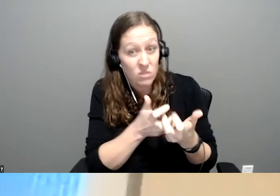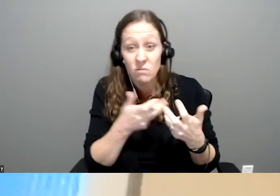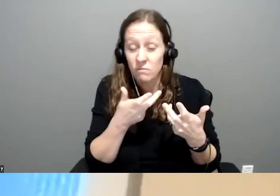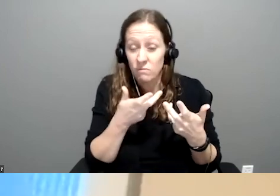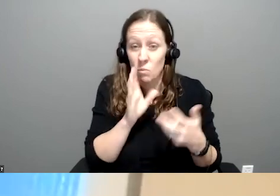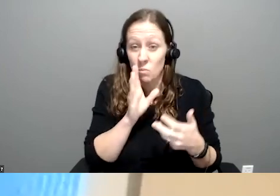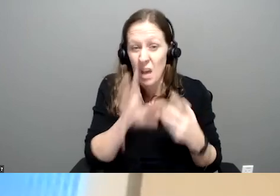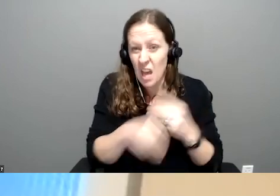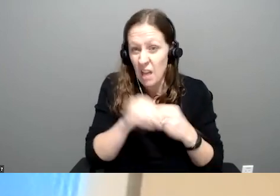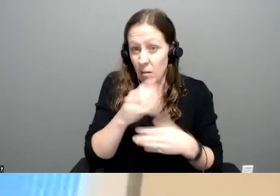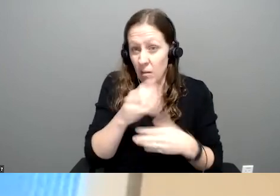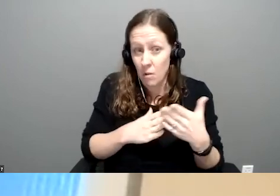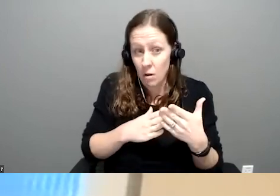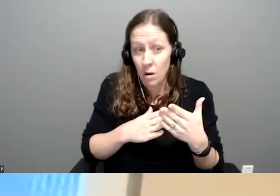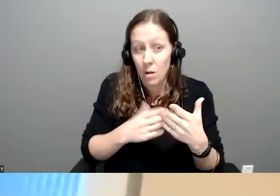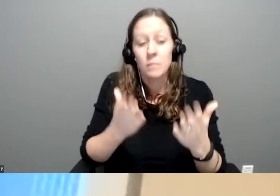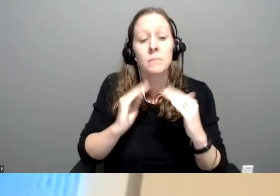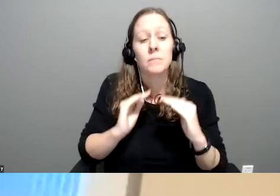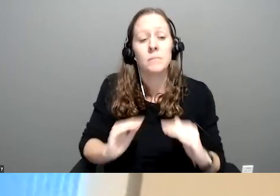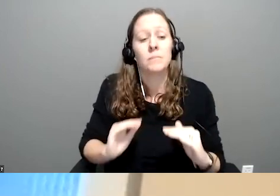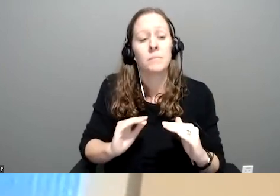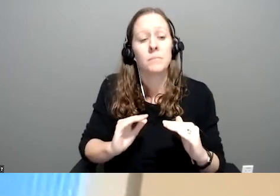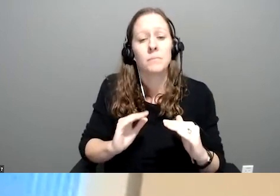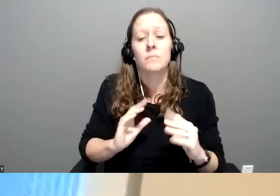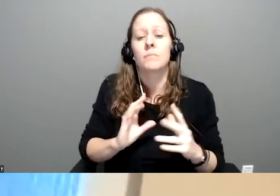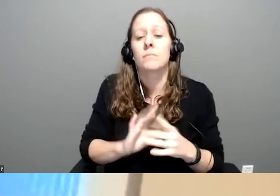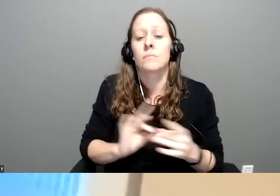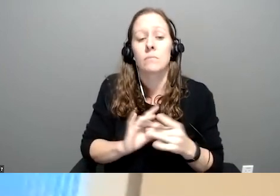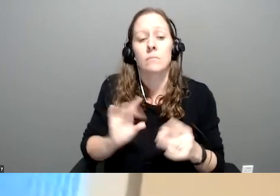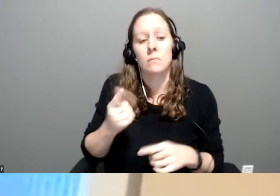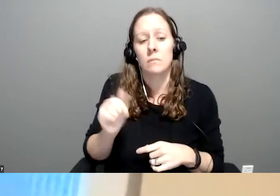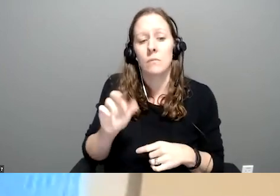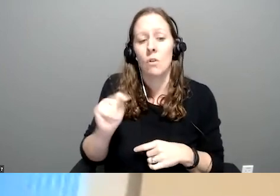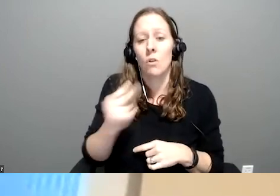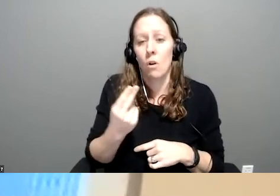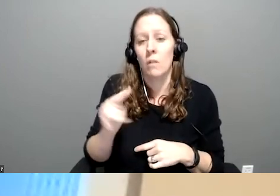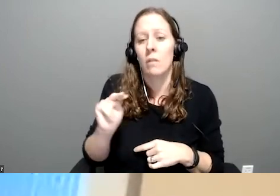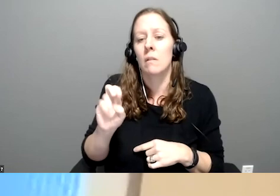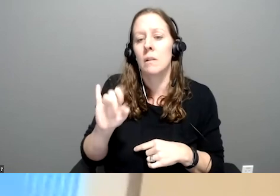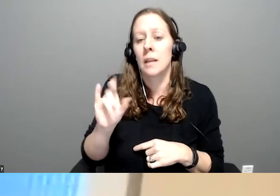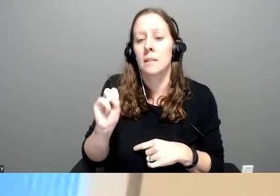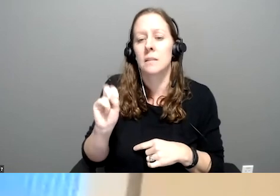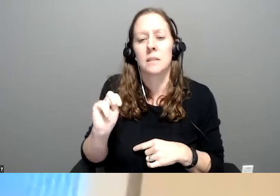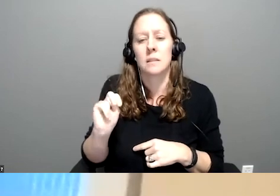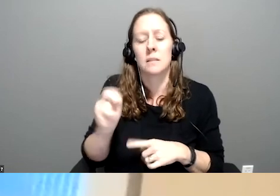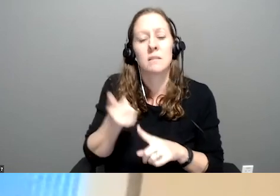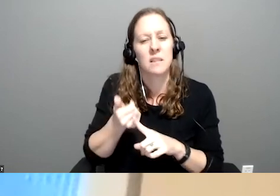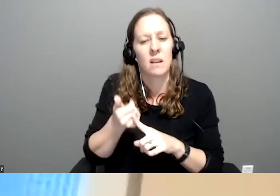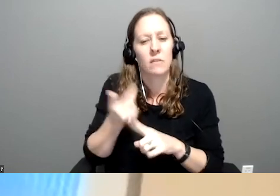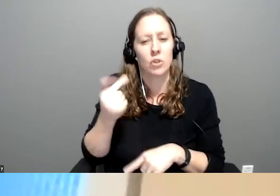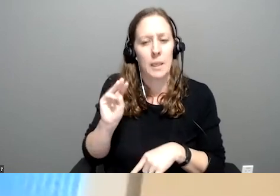In terms of testimonials, Garth Neilson, the General Manager at YMCA said that the training